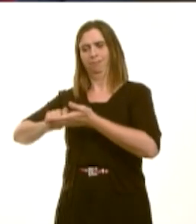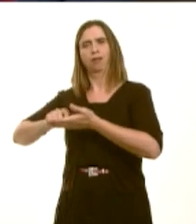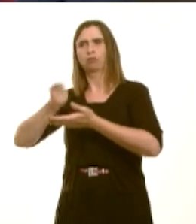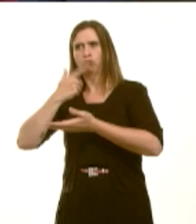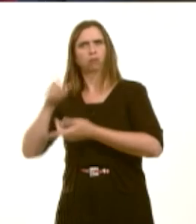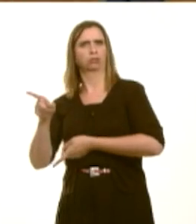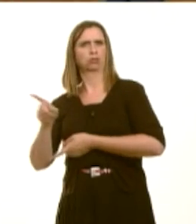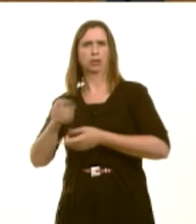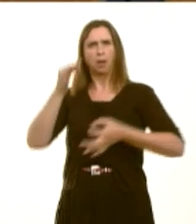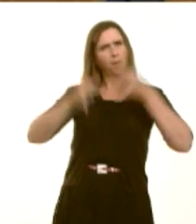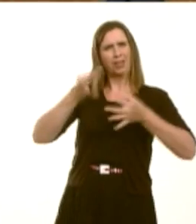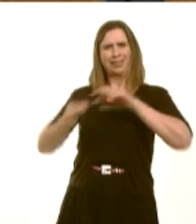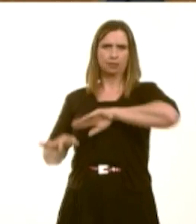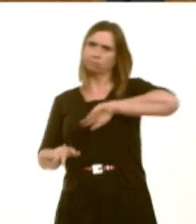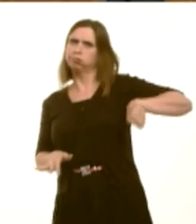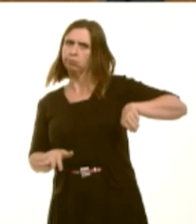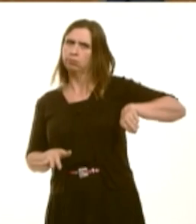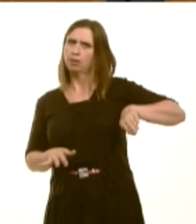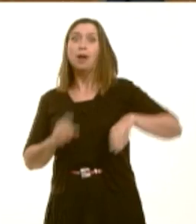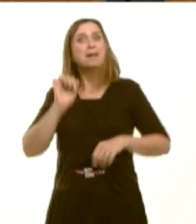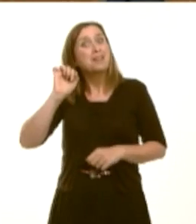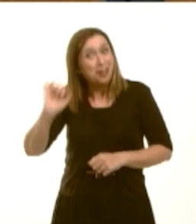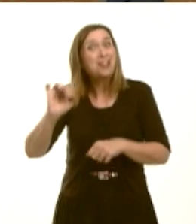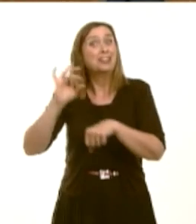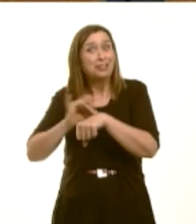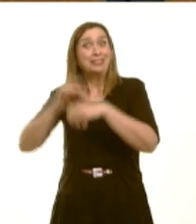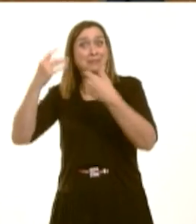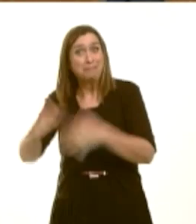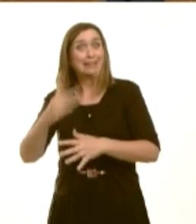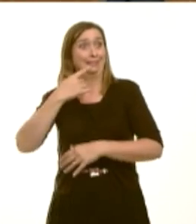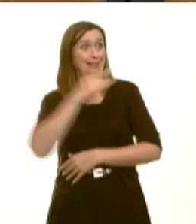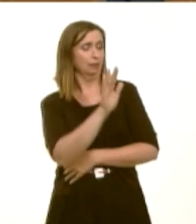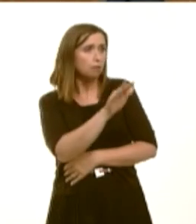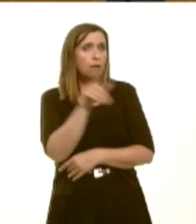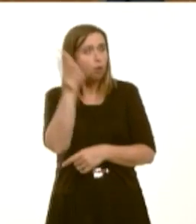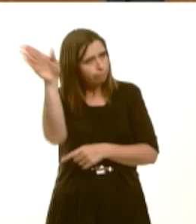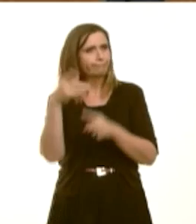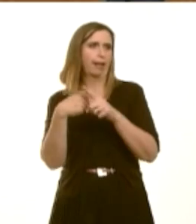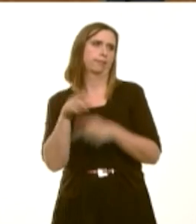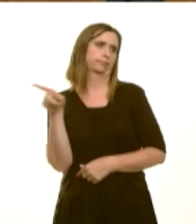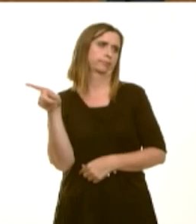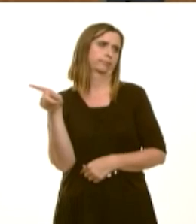that her clinicians advised her to seek an address in England so that she could access